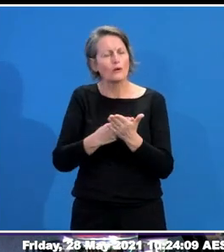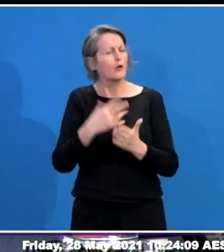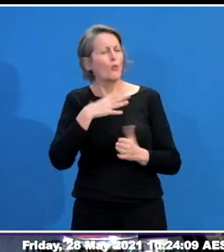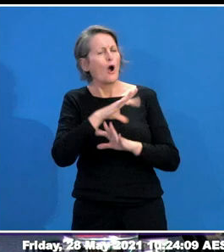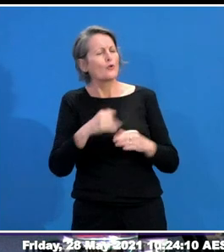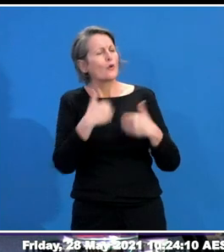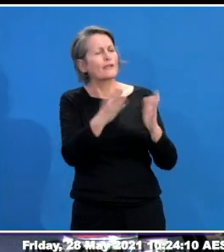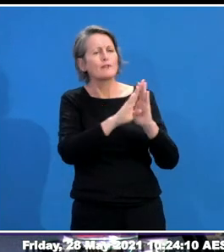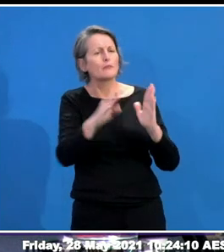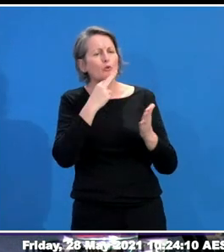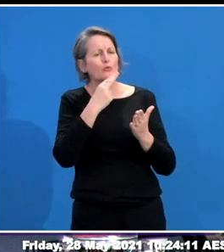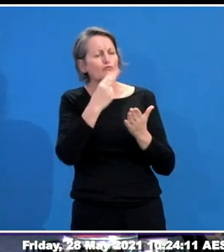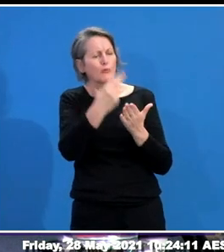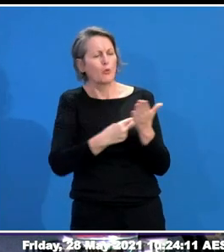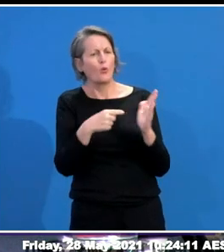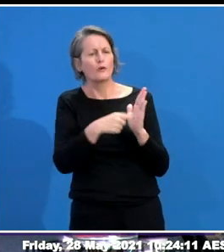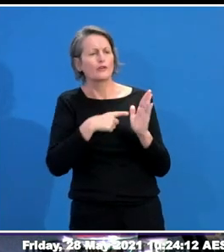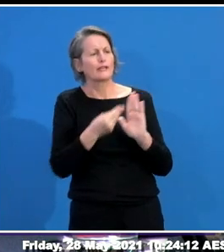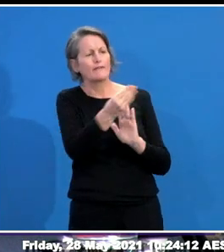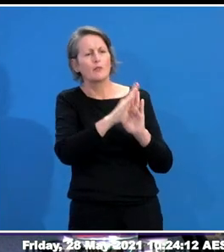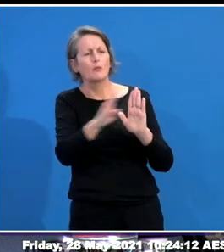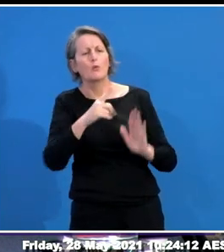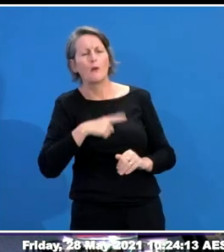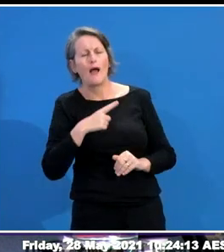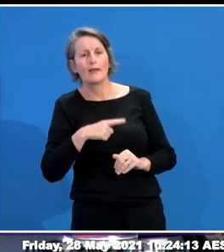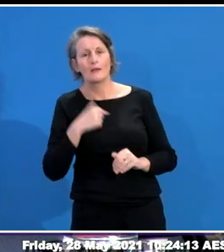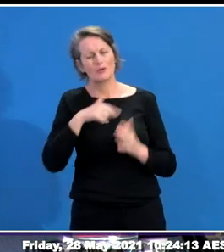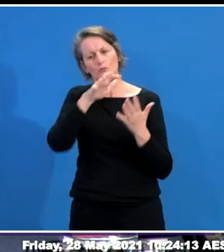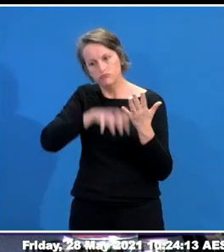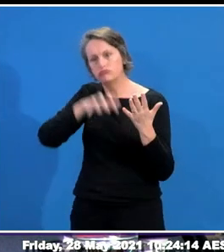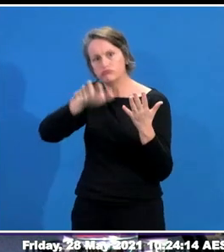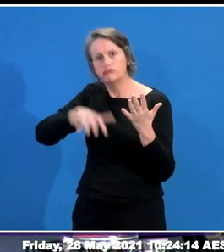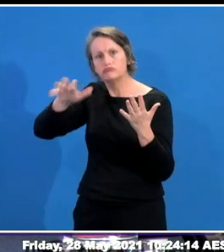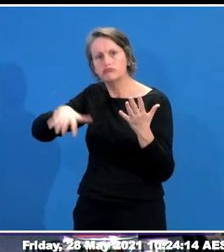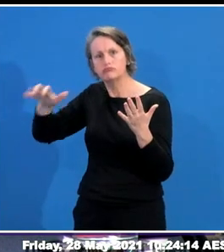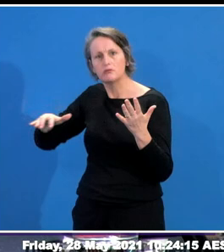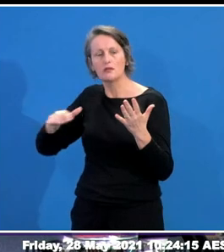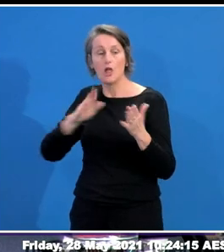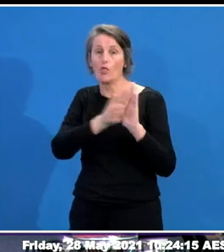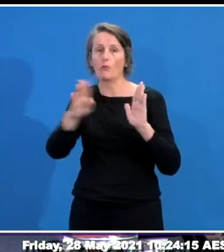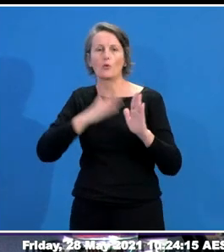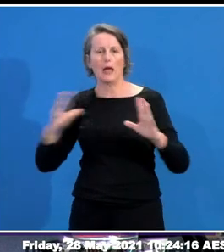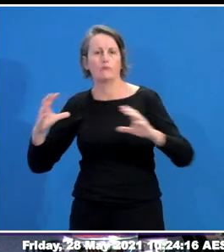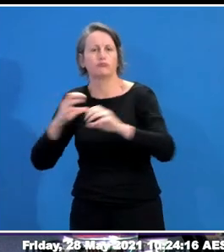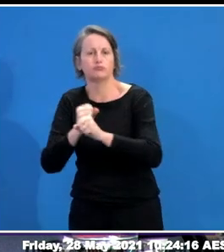Because they were very lengthy reports and our Board usually appreciates reports that are concise, and so this was to provide them with